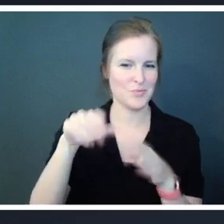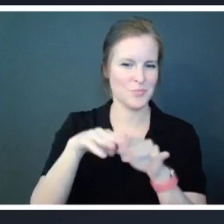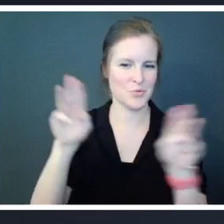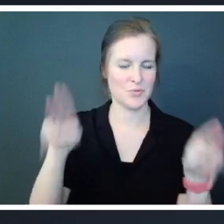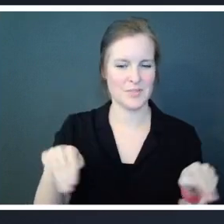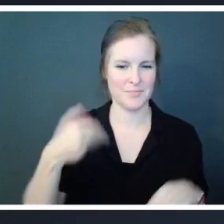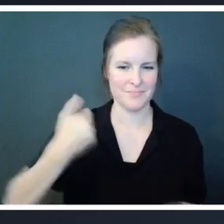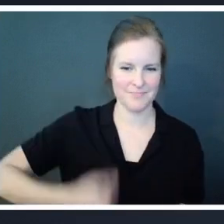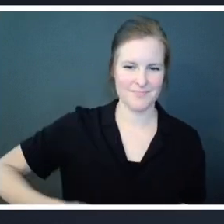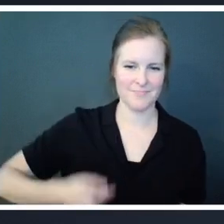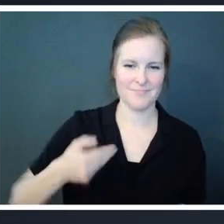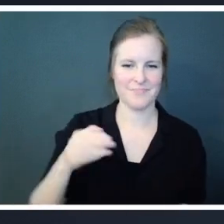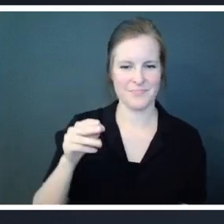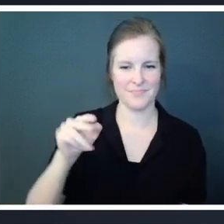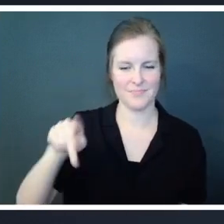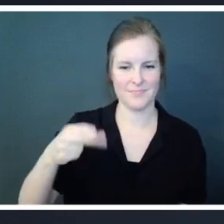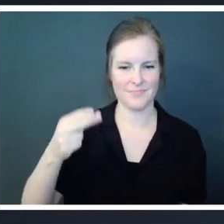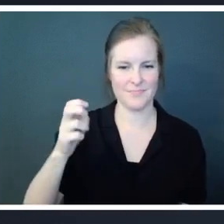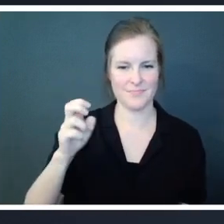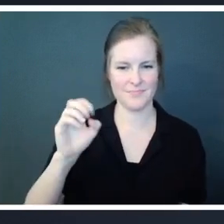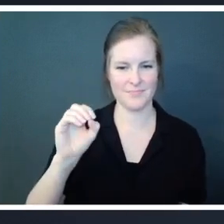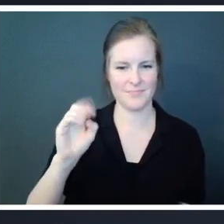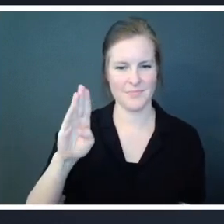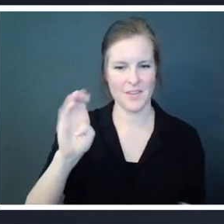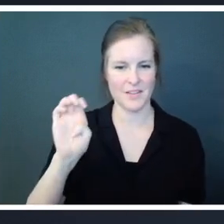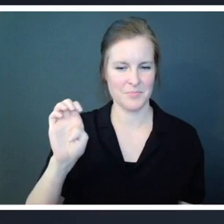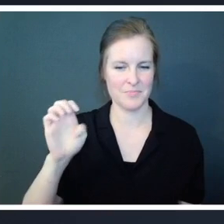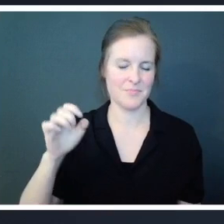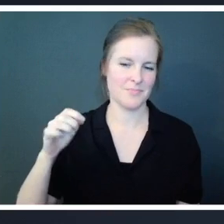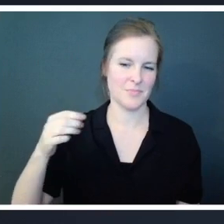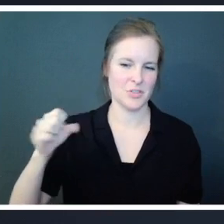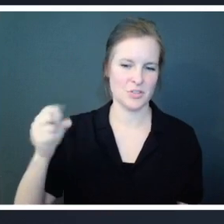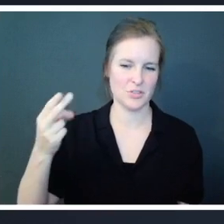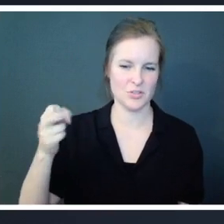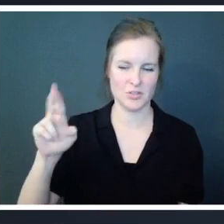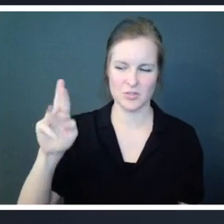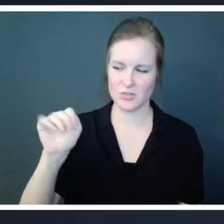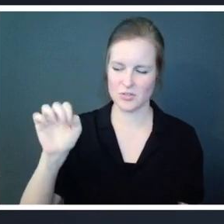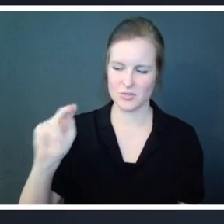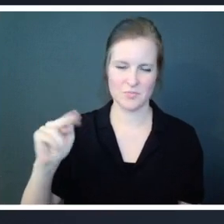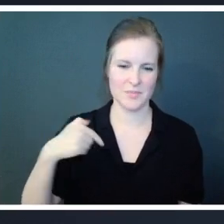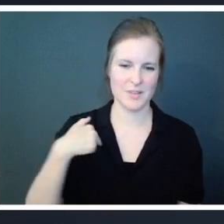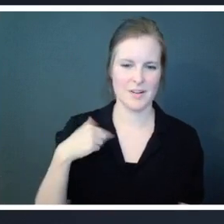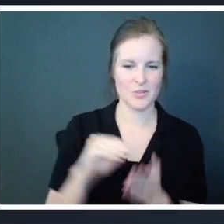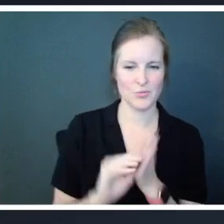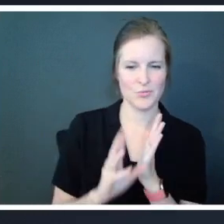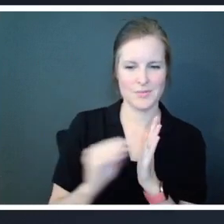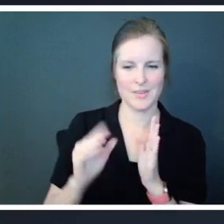Sherman. And I am the Student and Teacher Programs Manager at the Smithsonian National Postal Museum.